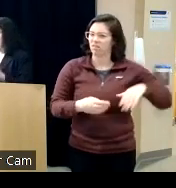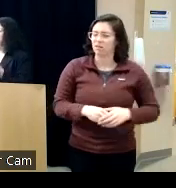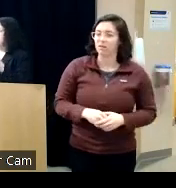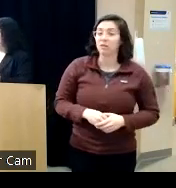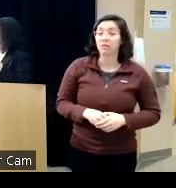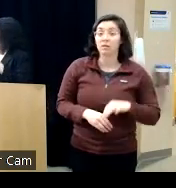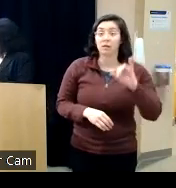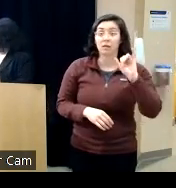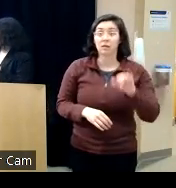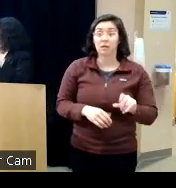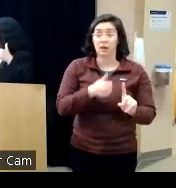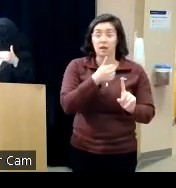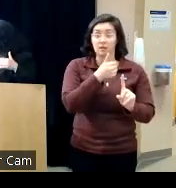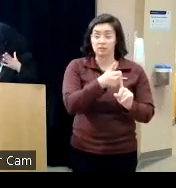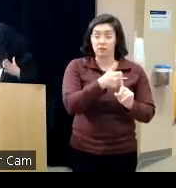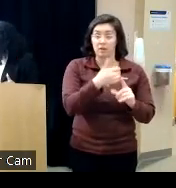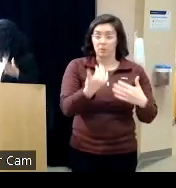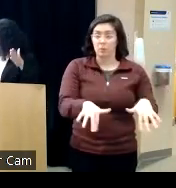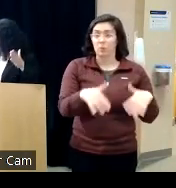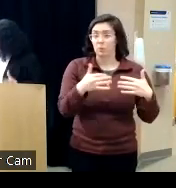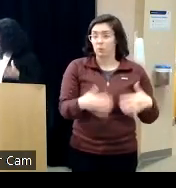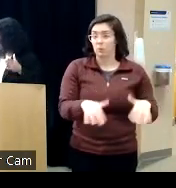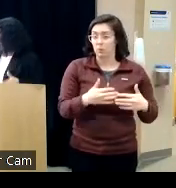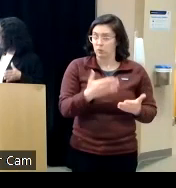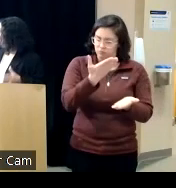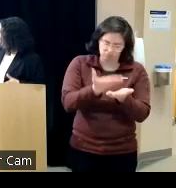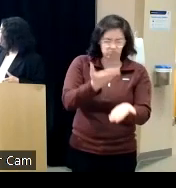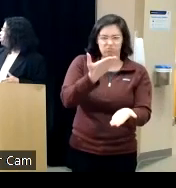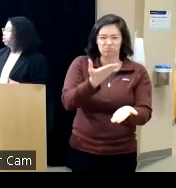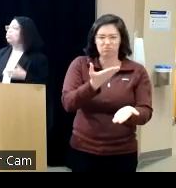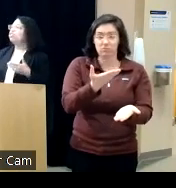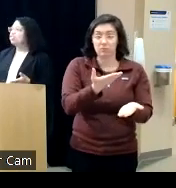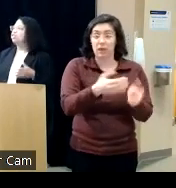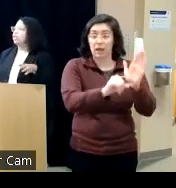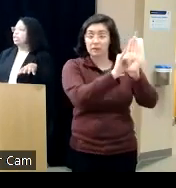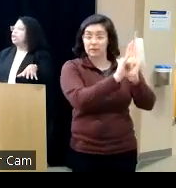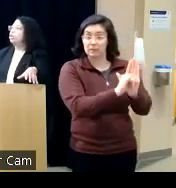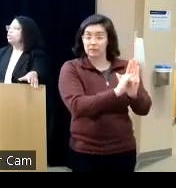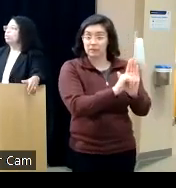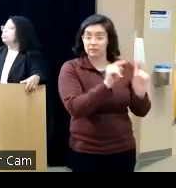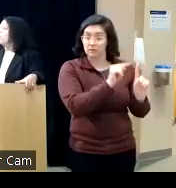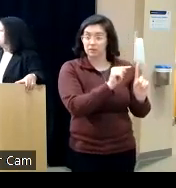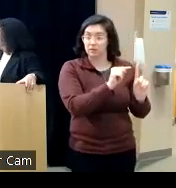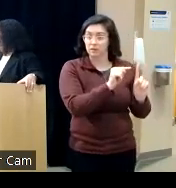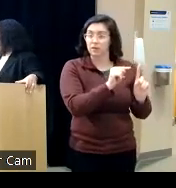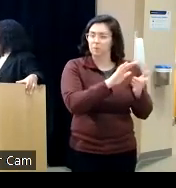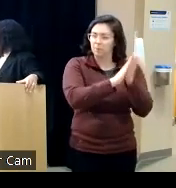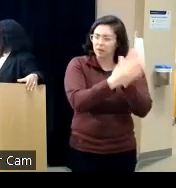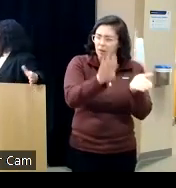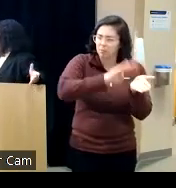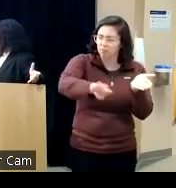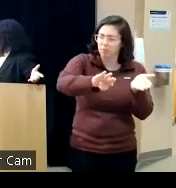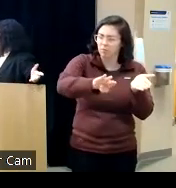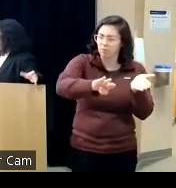that in effect the very fact that that exists could potentially be marginalizing for individuals